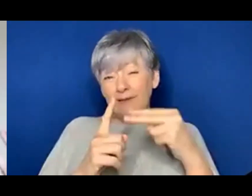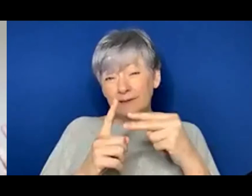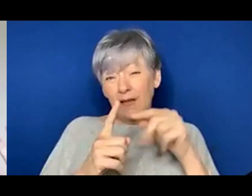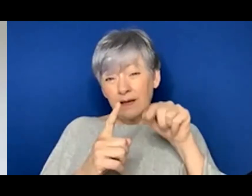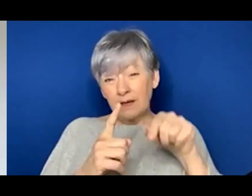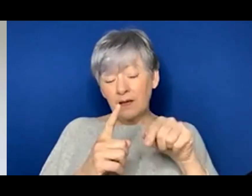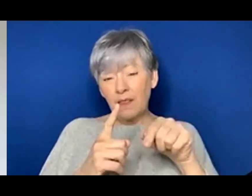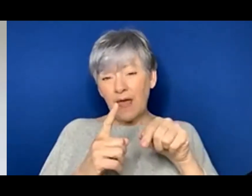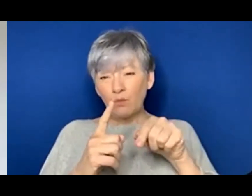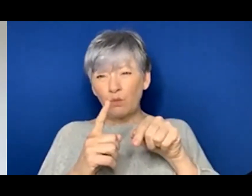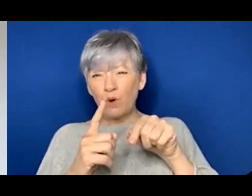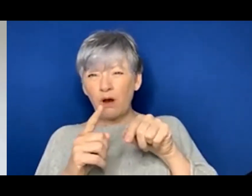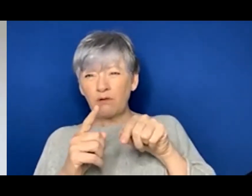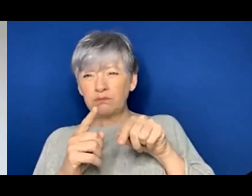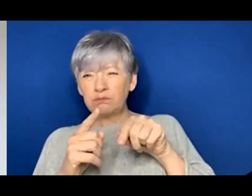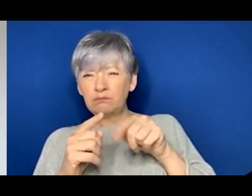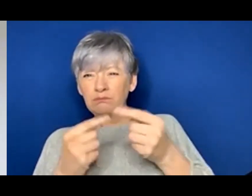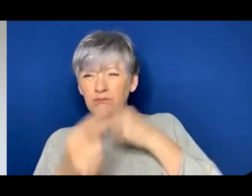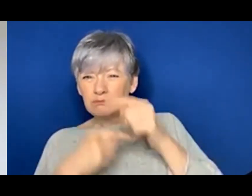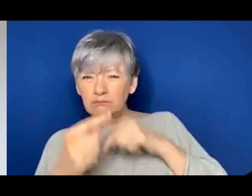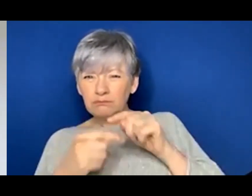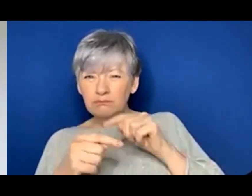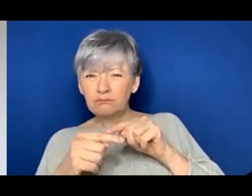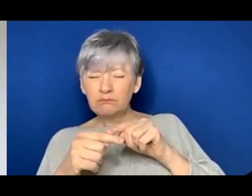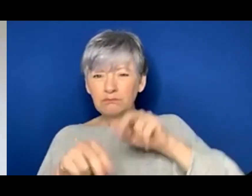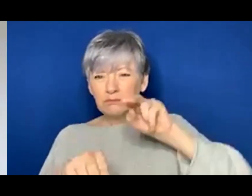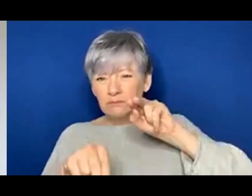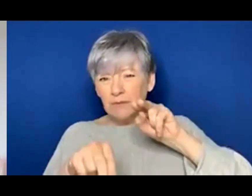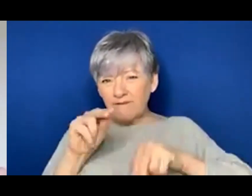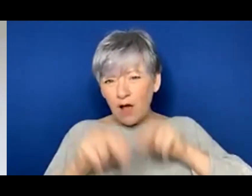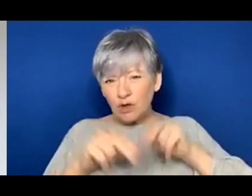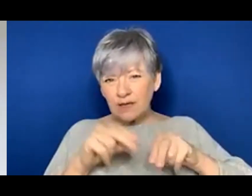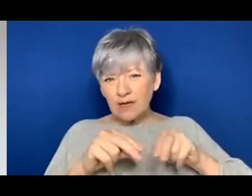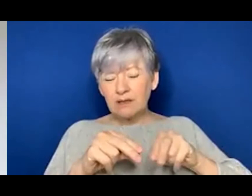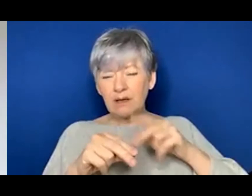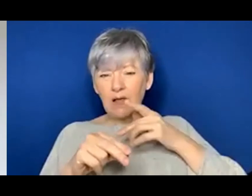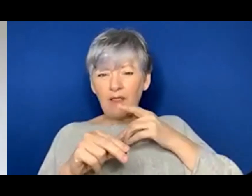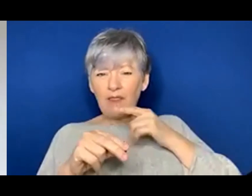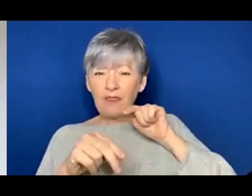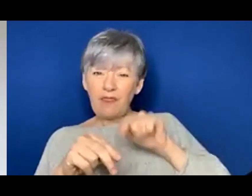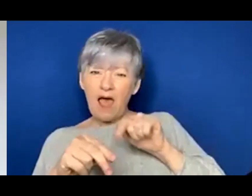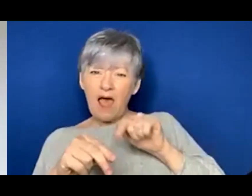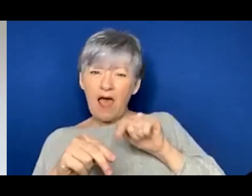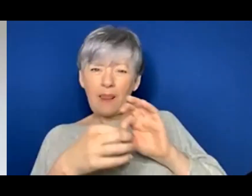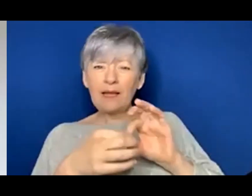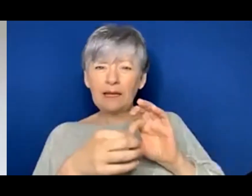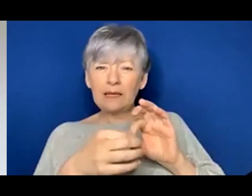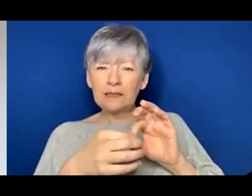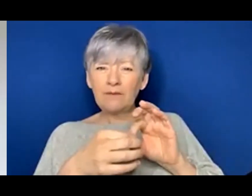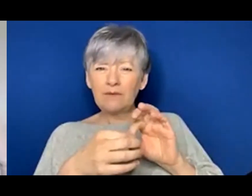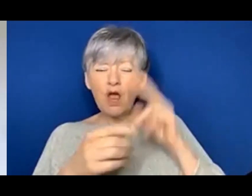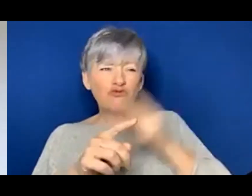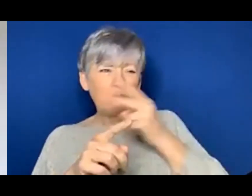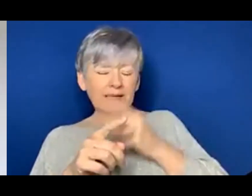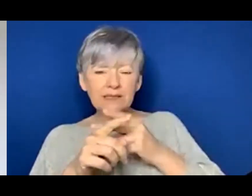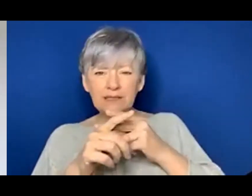it wrong or create a disingenuous link for example highlighting repetitive habits.